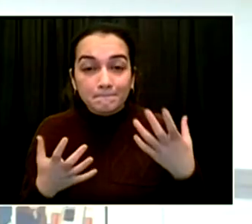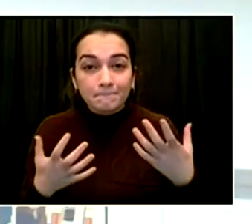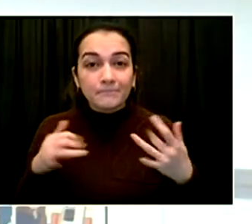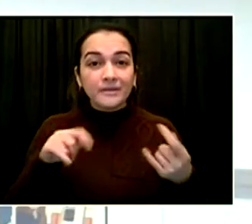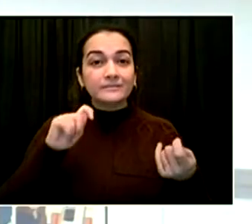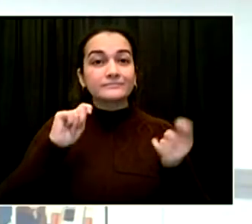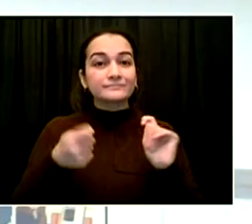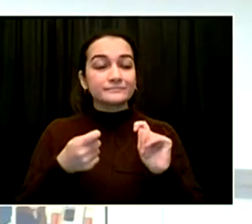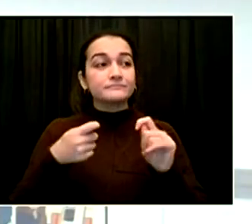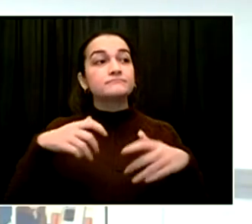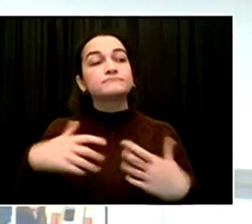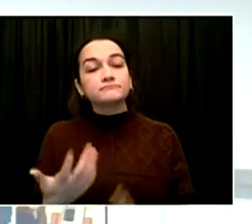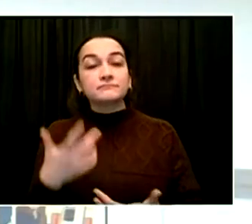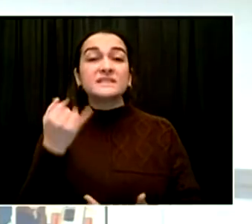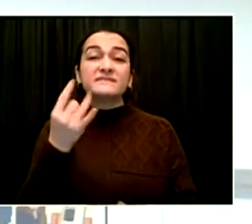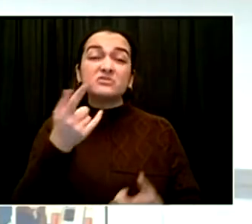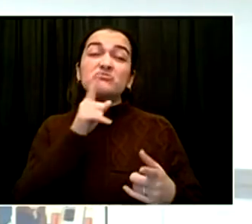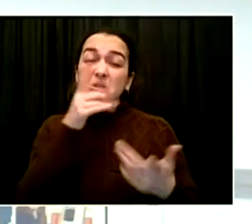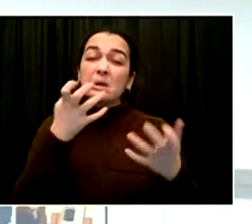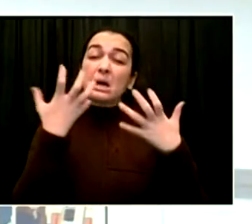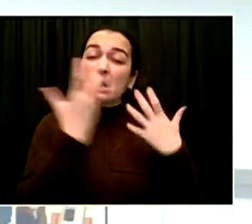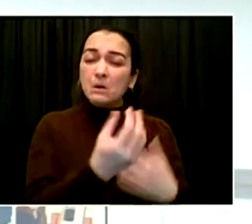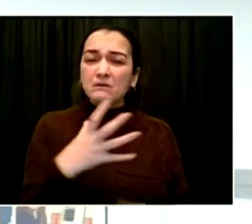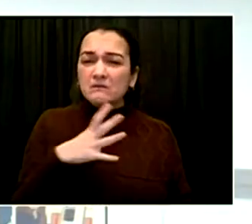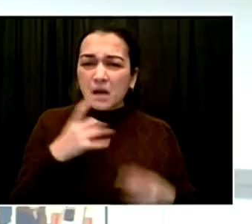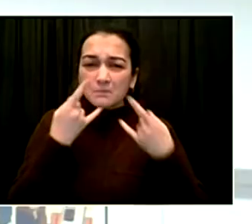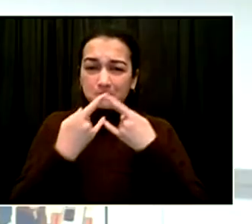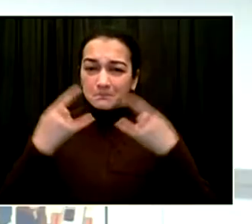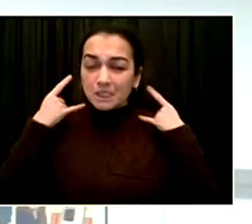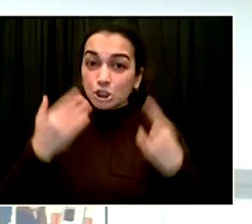DISTANCING WHERE POSSIBLE,